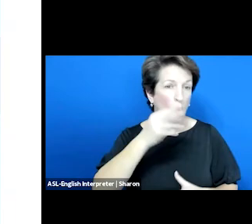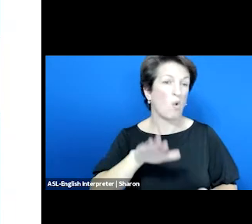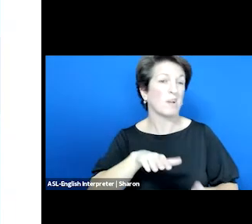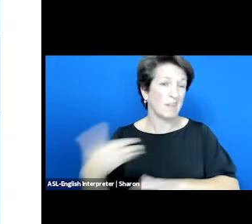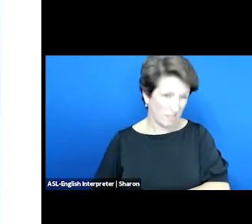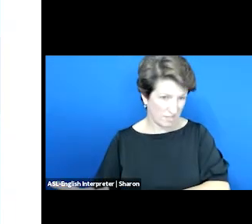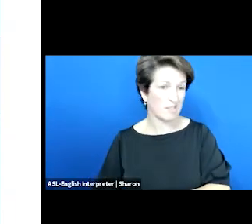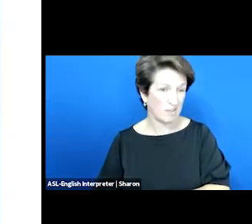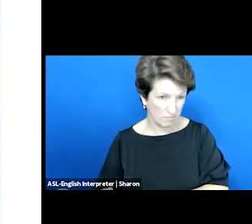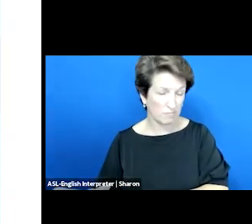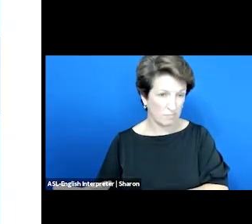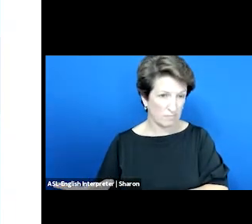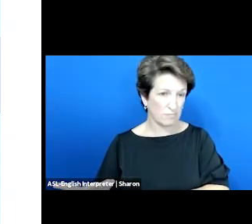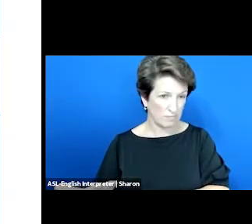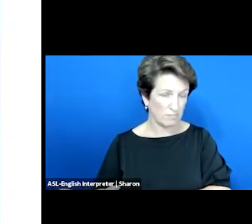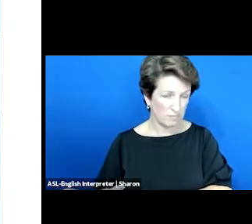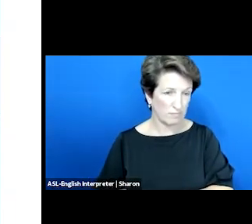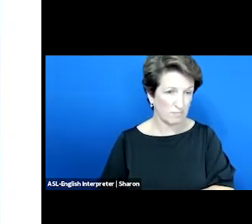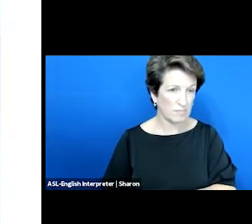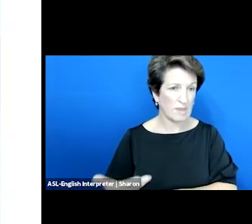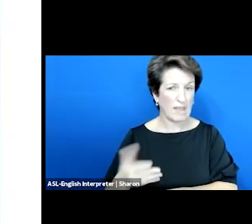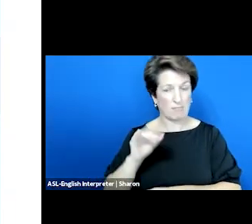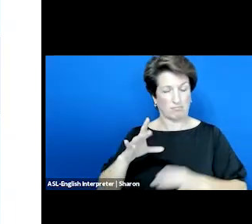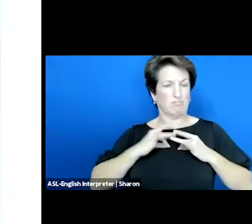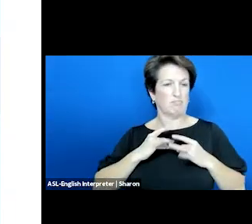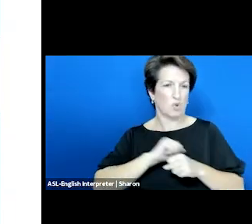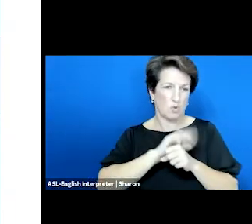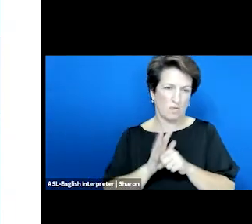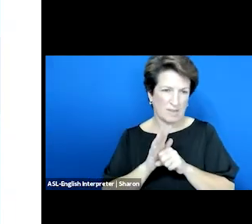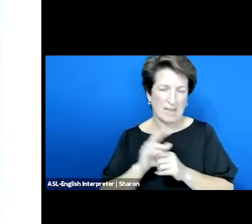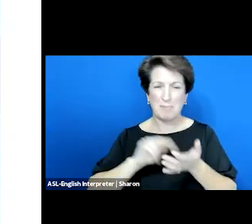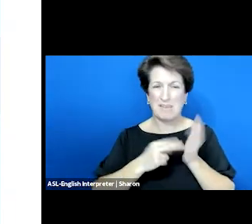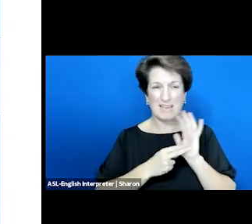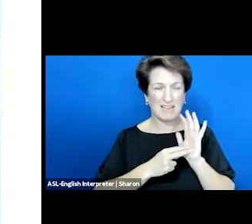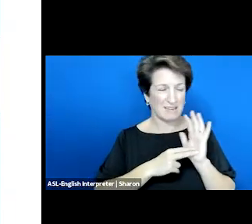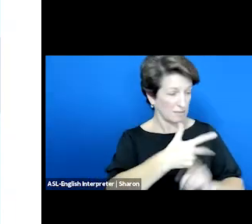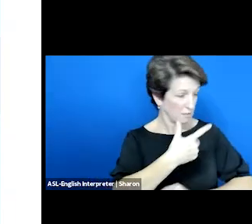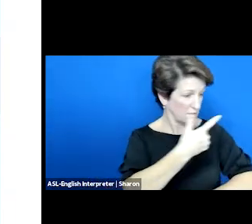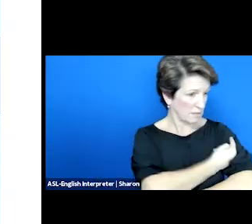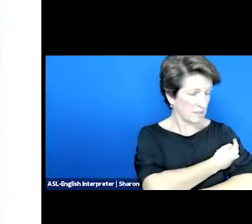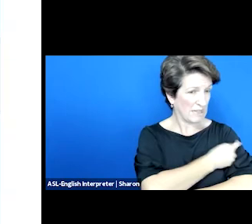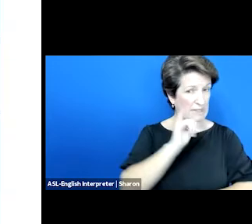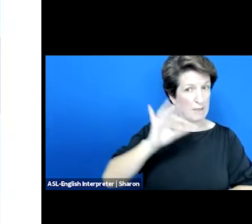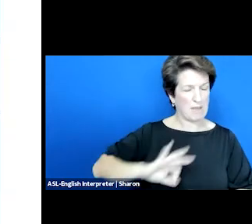pregnancy, all of those are false. All pregnant individuals are eligible and recommended to get vaccinated as soon as possible at any stage of pregnancy. Now what